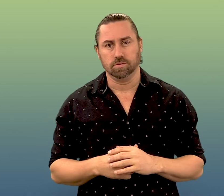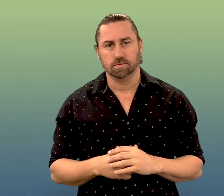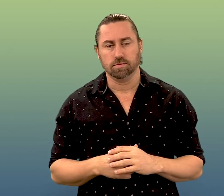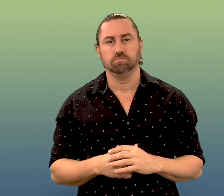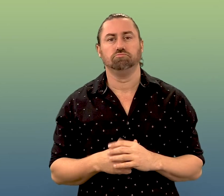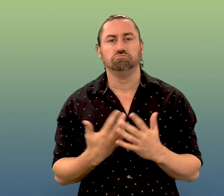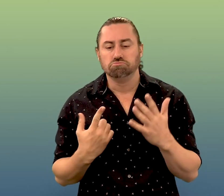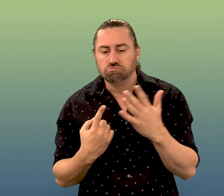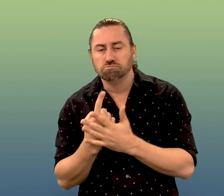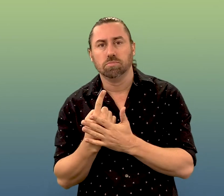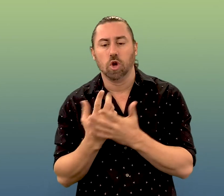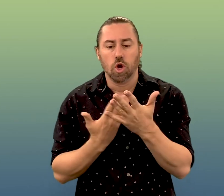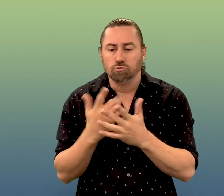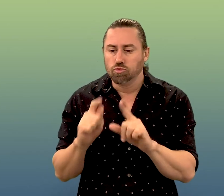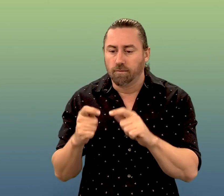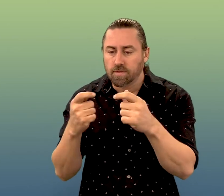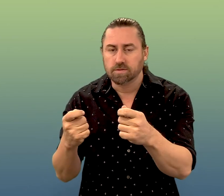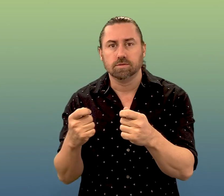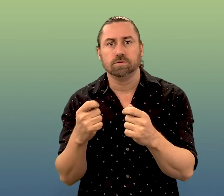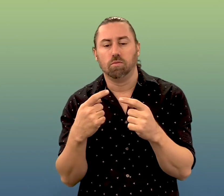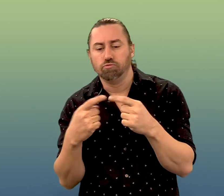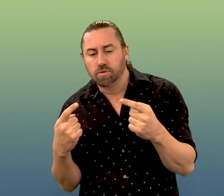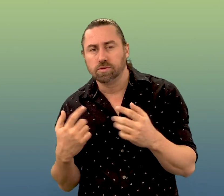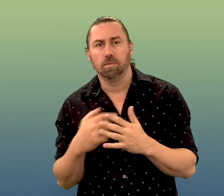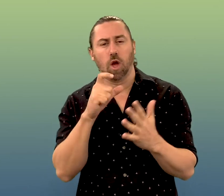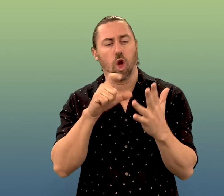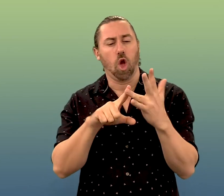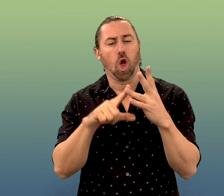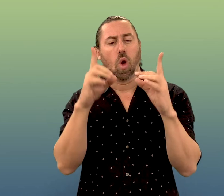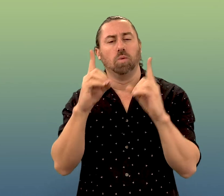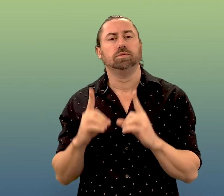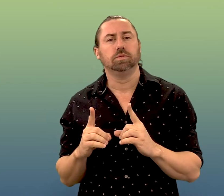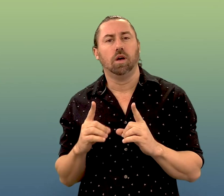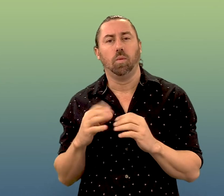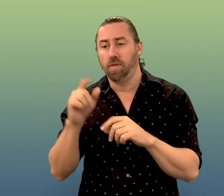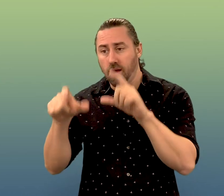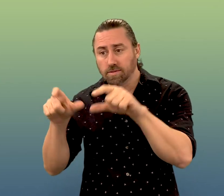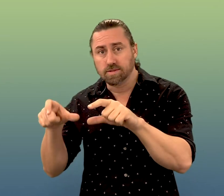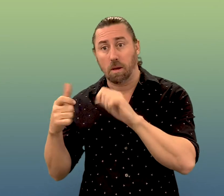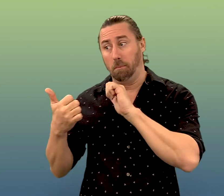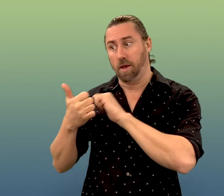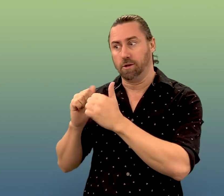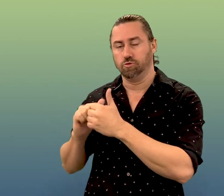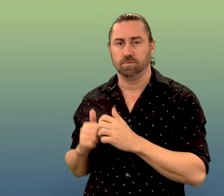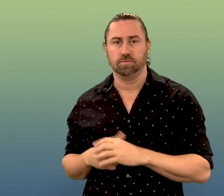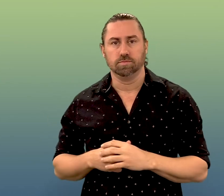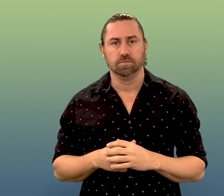Inclusive processes to develop and provide services and products. Co-design with customers and partners.